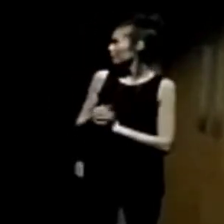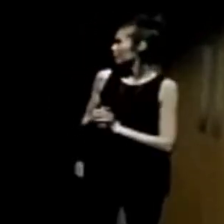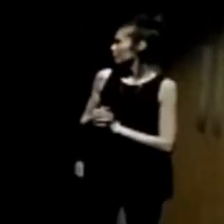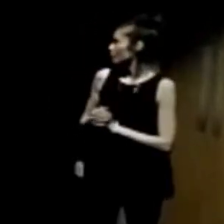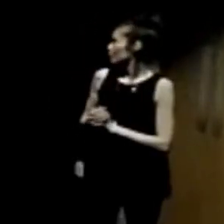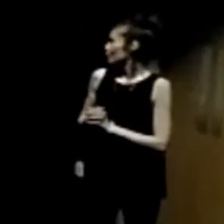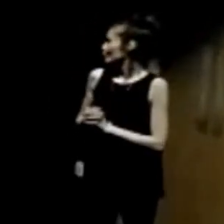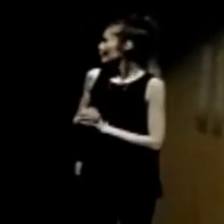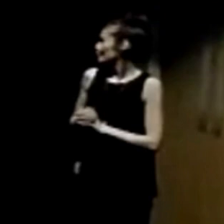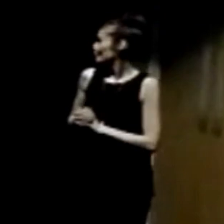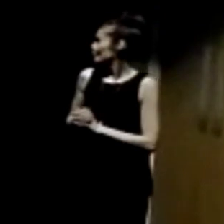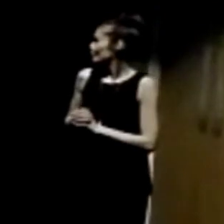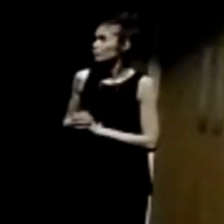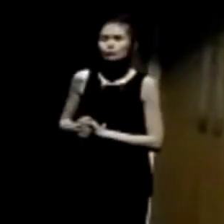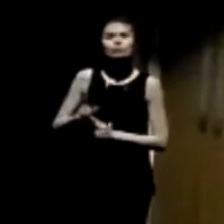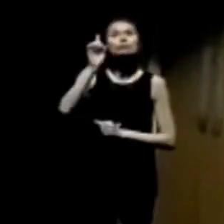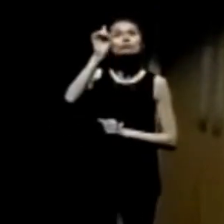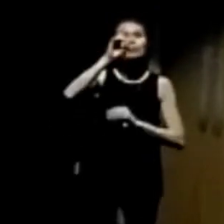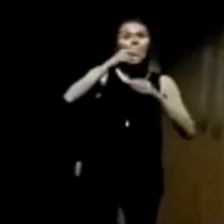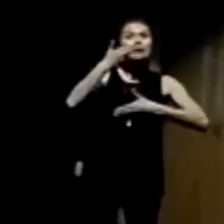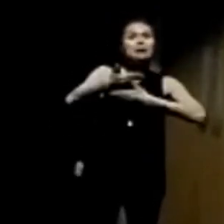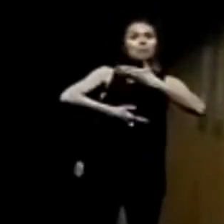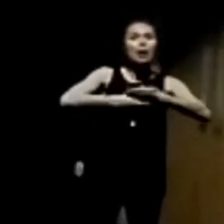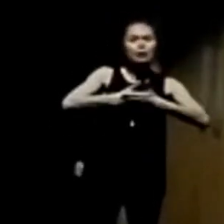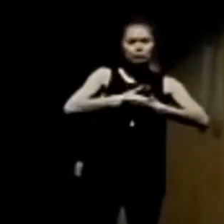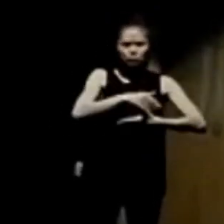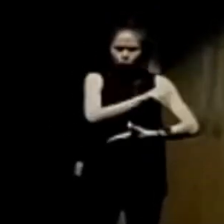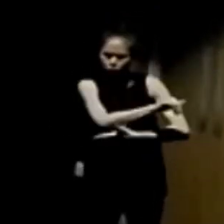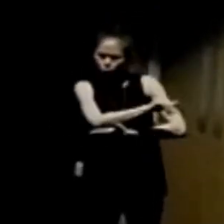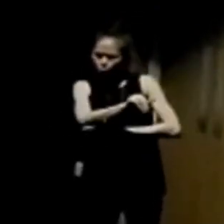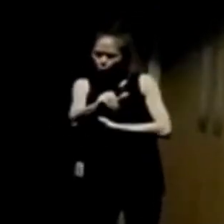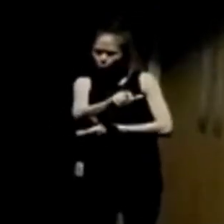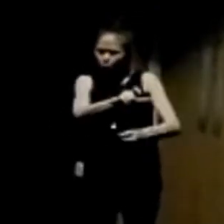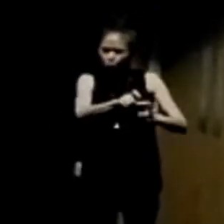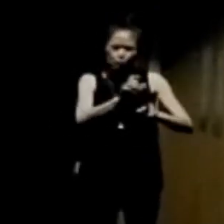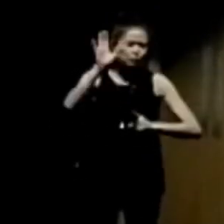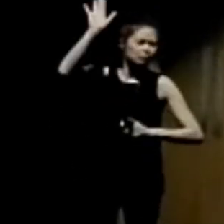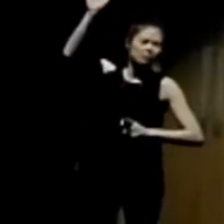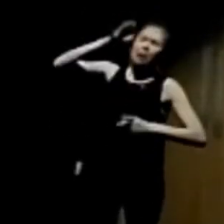That we our largest bounty may extend when nature does with merit challenge.